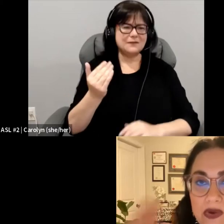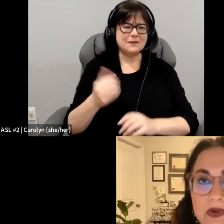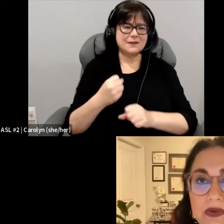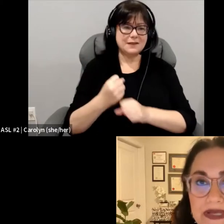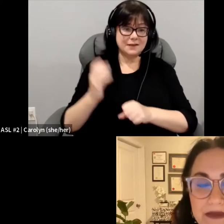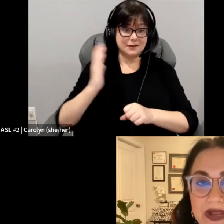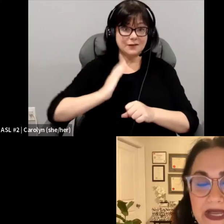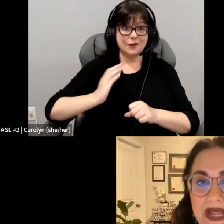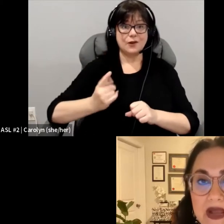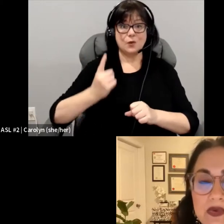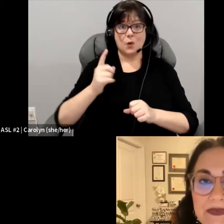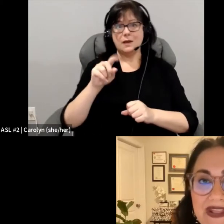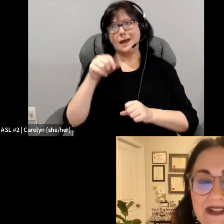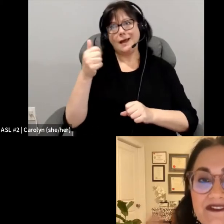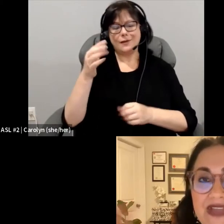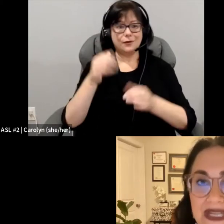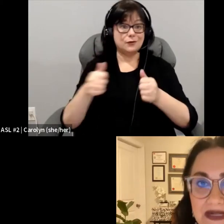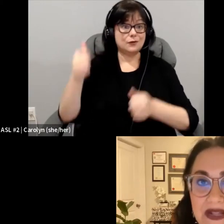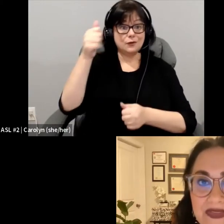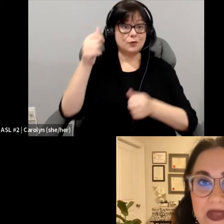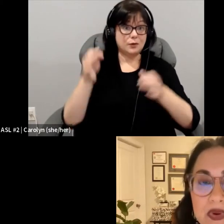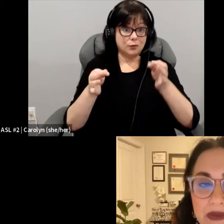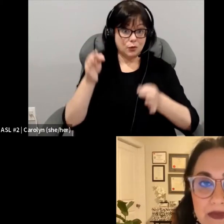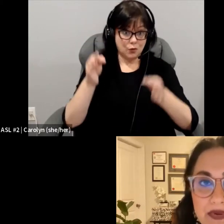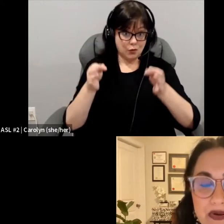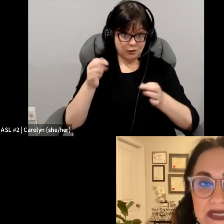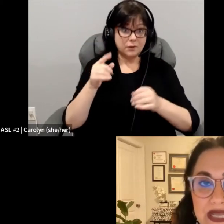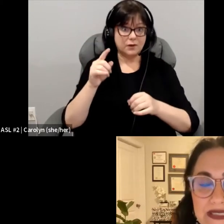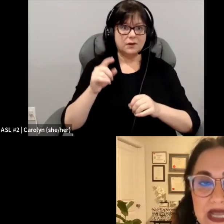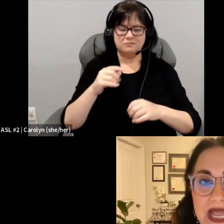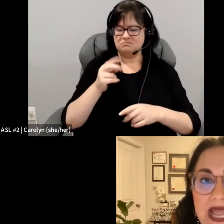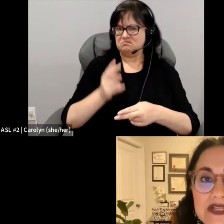WHO I WON'T NAME RIGHT NOW, WAS BEING VETTED IN THE APPOINTMENT PROCESS.